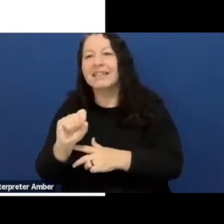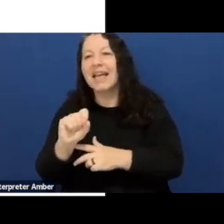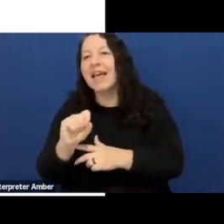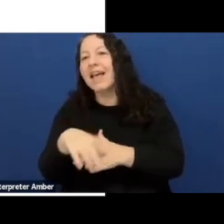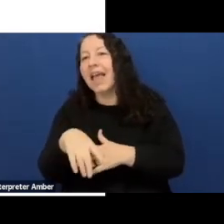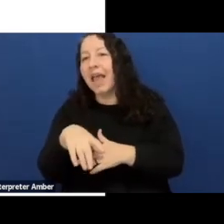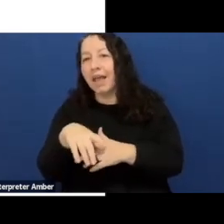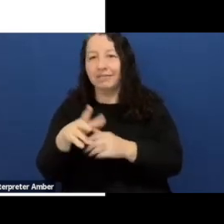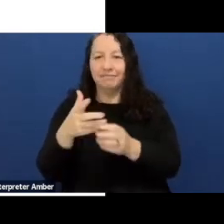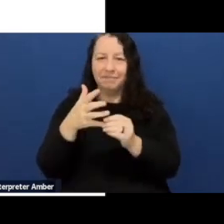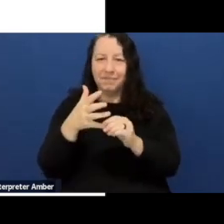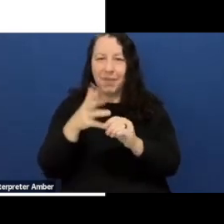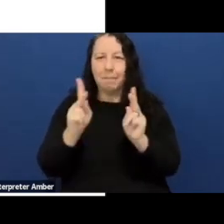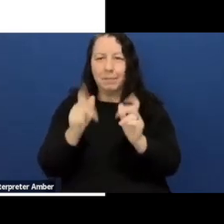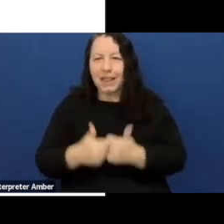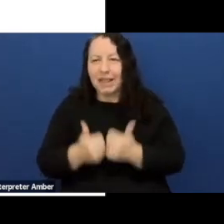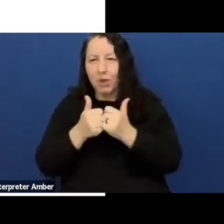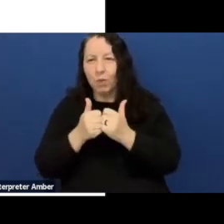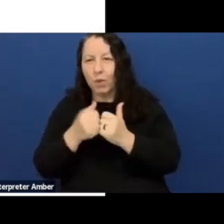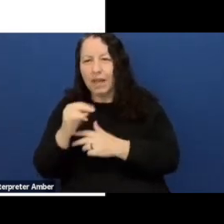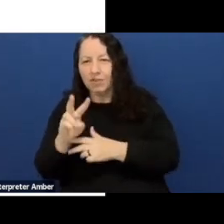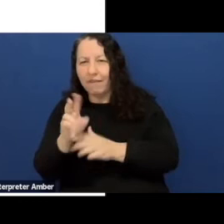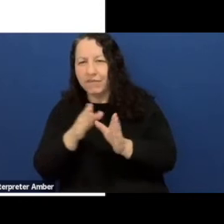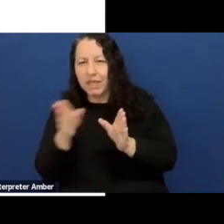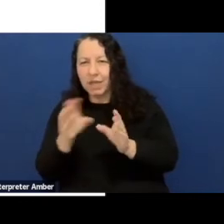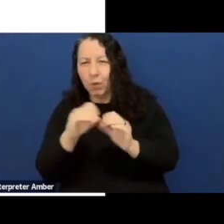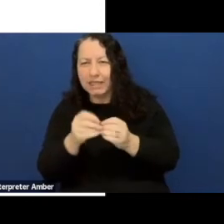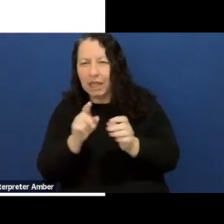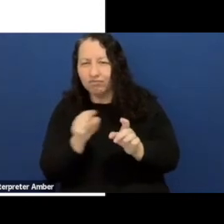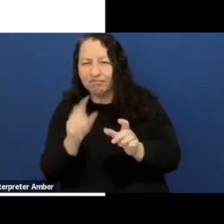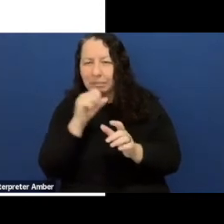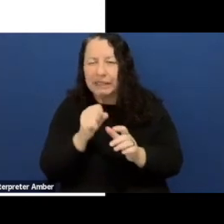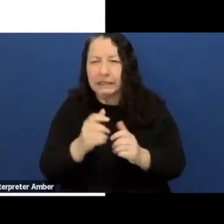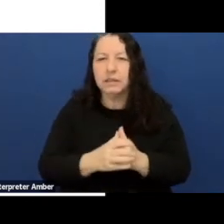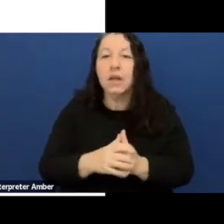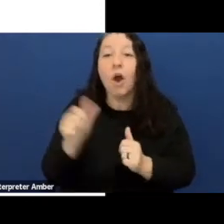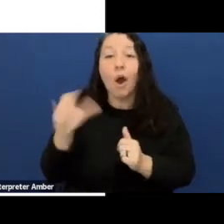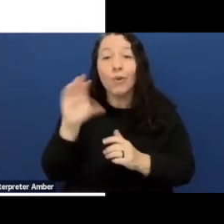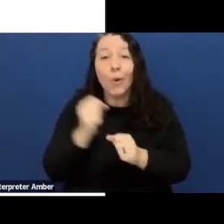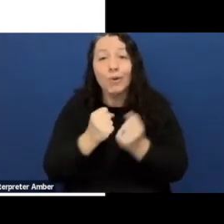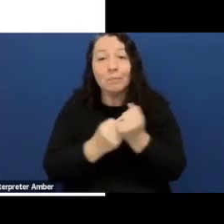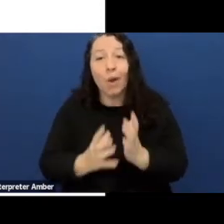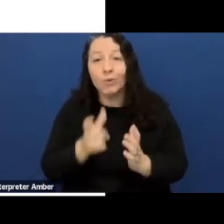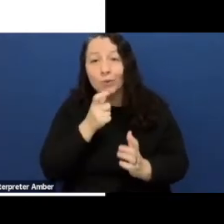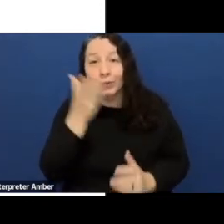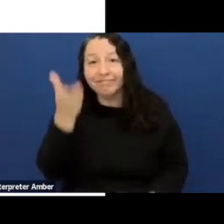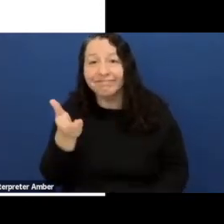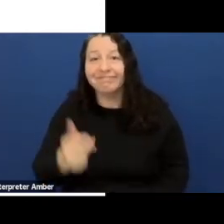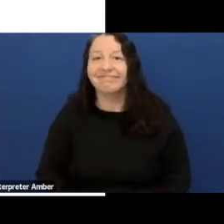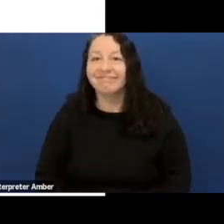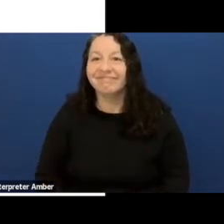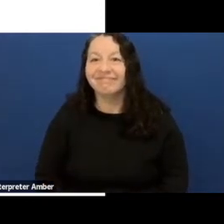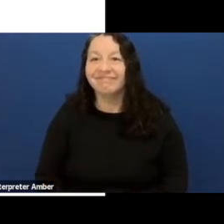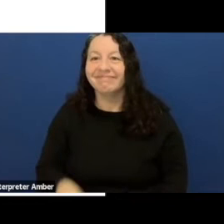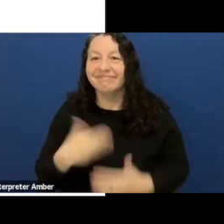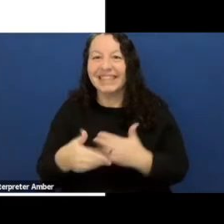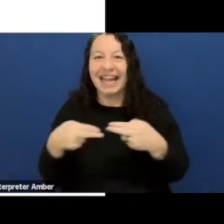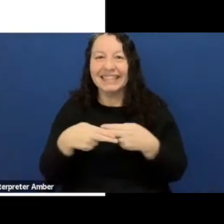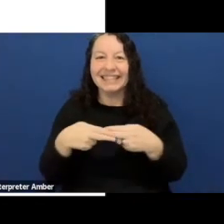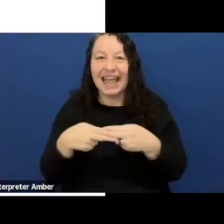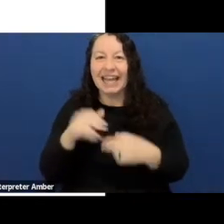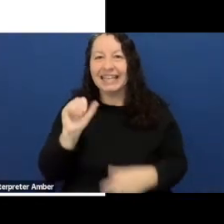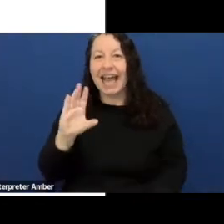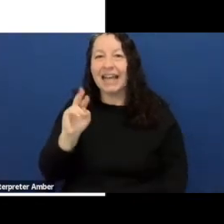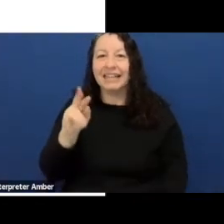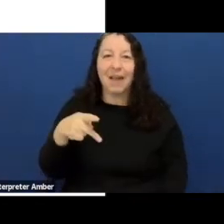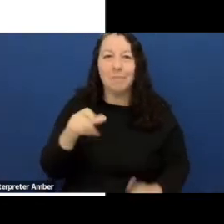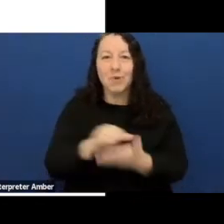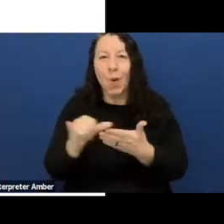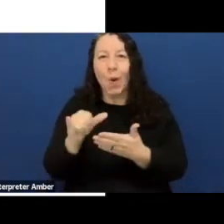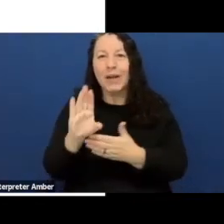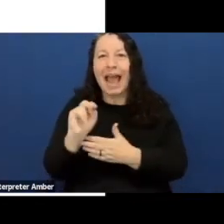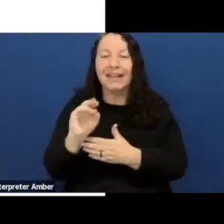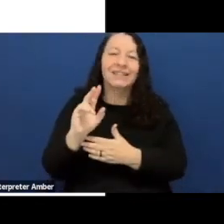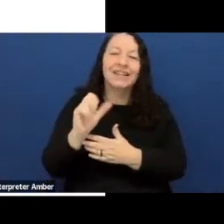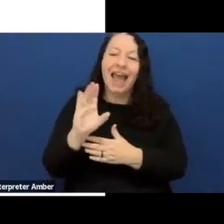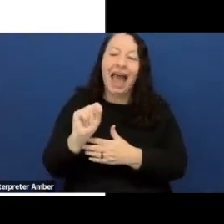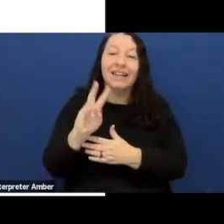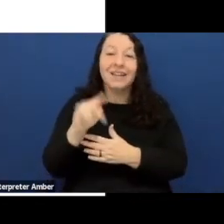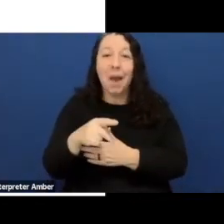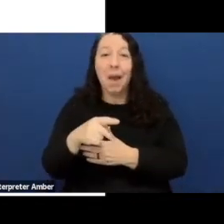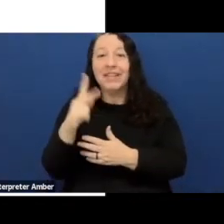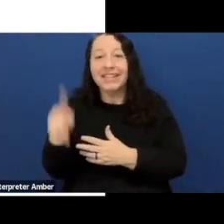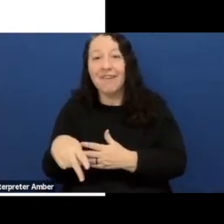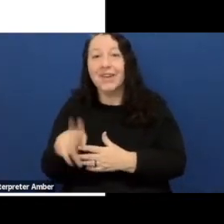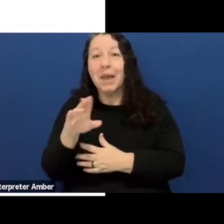AIDS, and the US Caucus for People Living With HIV. Our other co sponsors are ACT UP